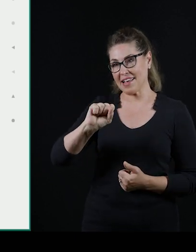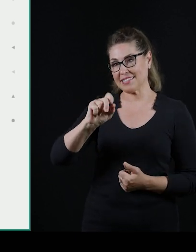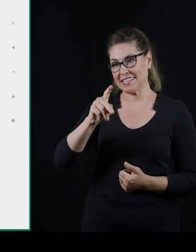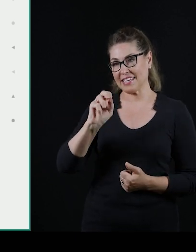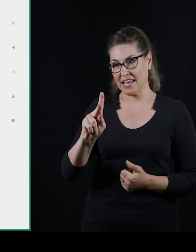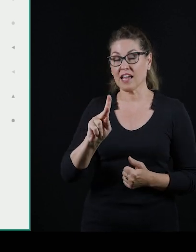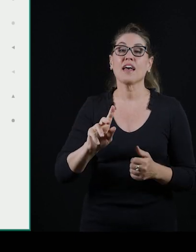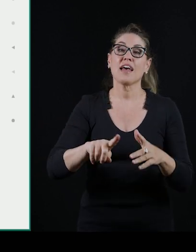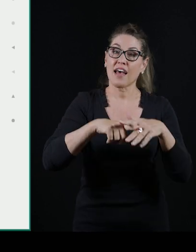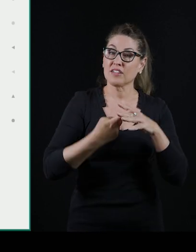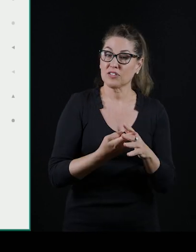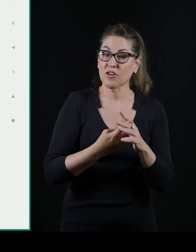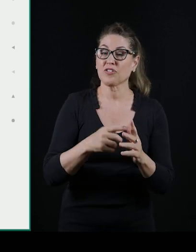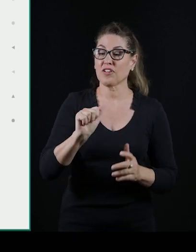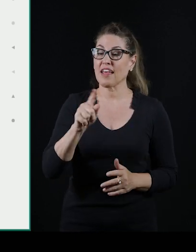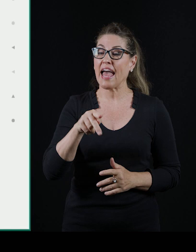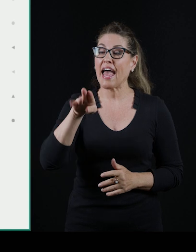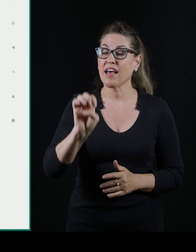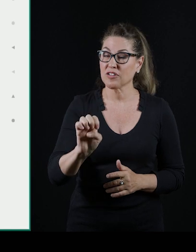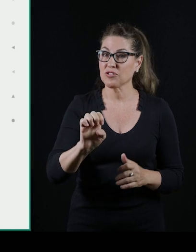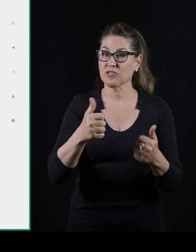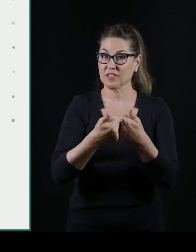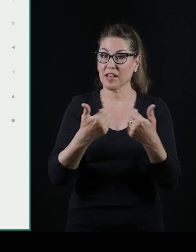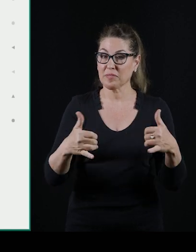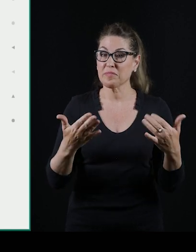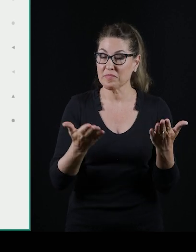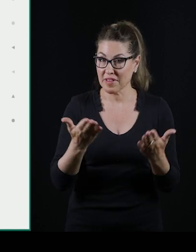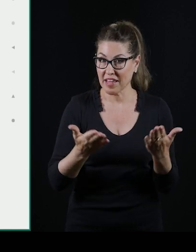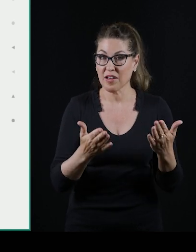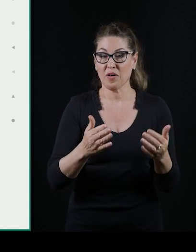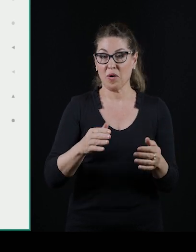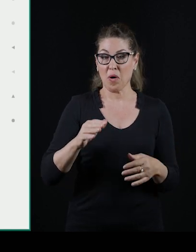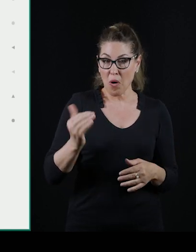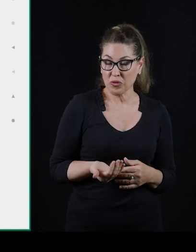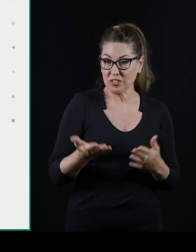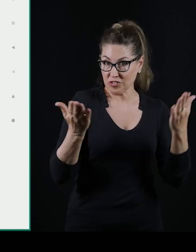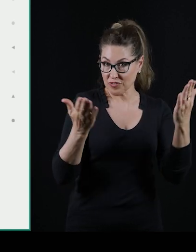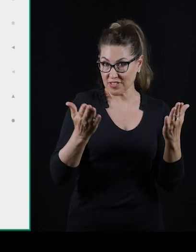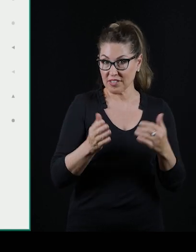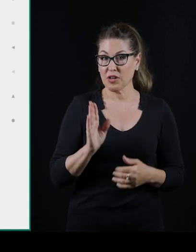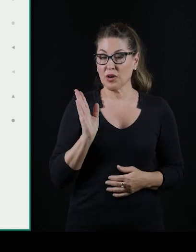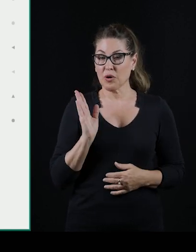in Azure PlayFab multi-player servers hosted service. We'll use a Linux build